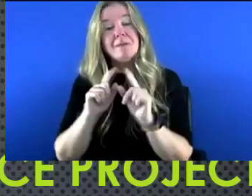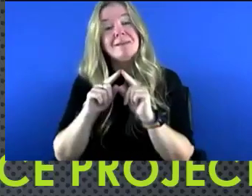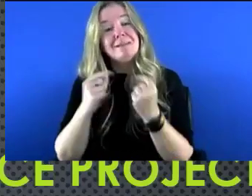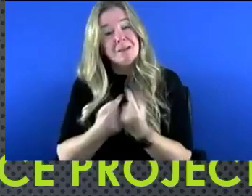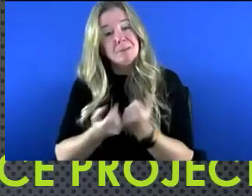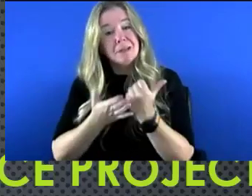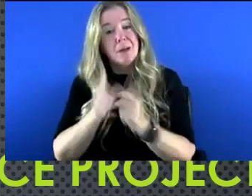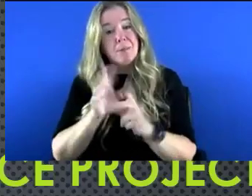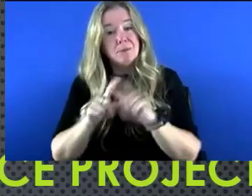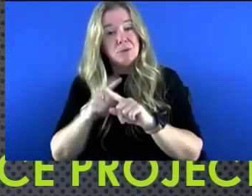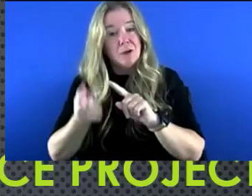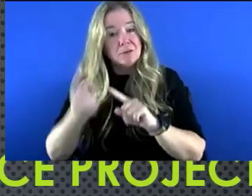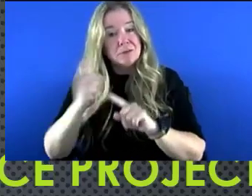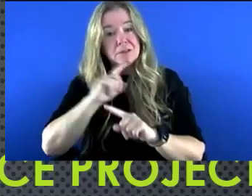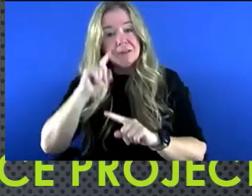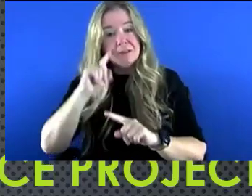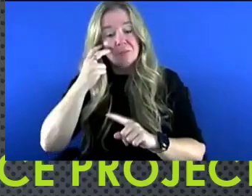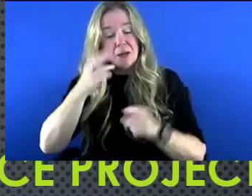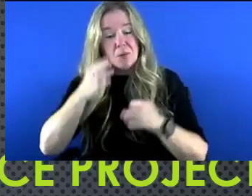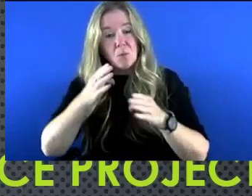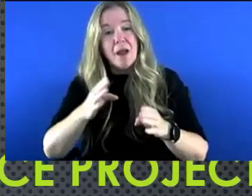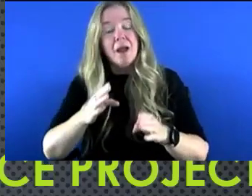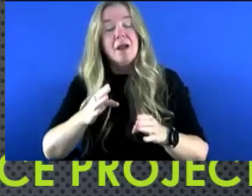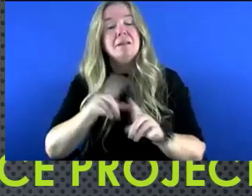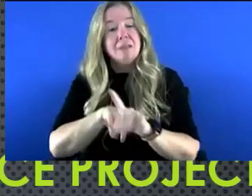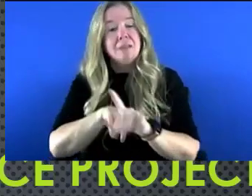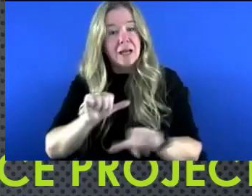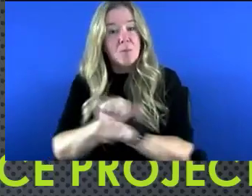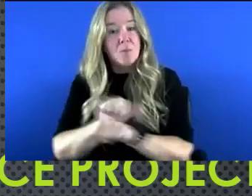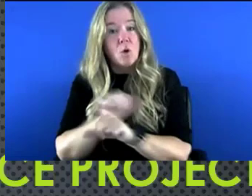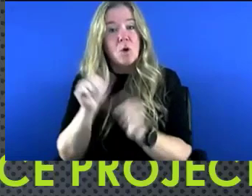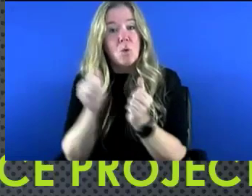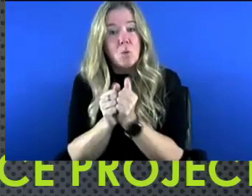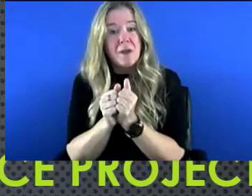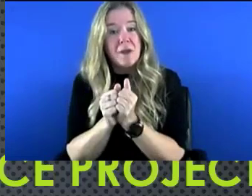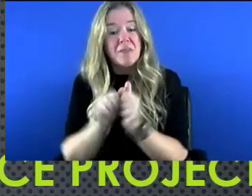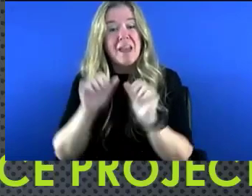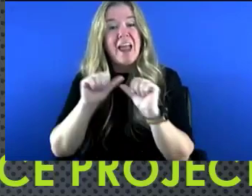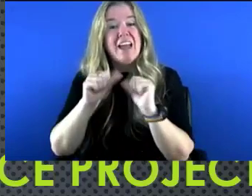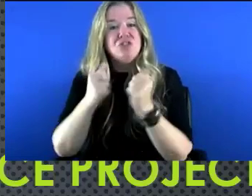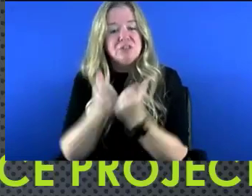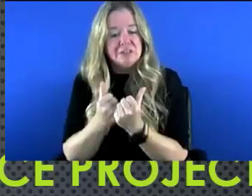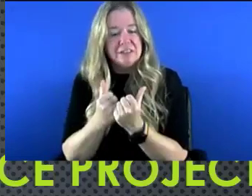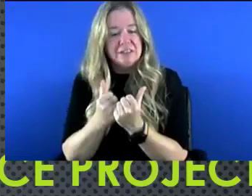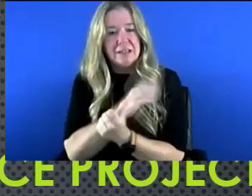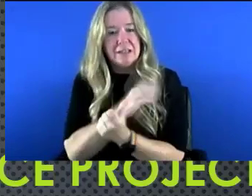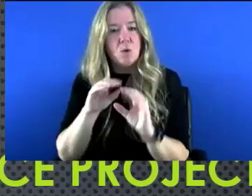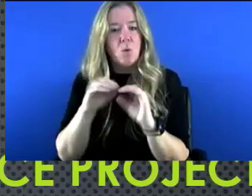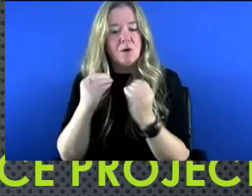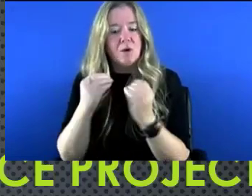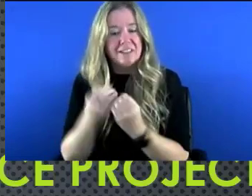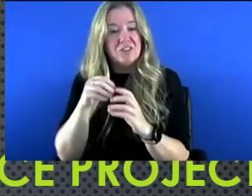understand deaf-blindness, we're also working with the agencies and organizations in Michigan